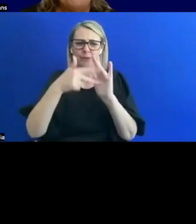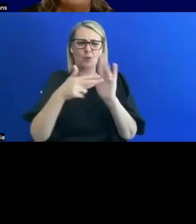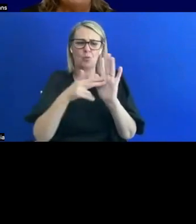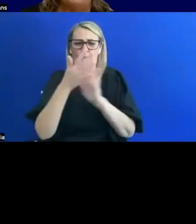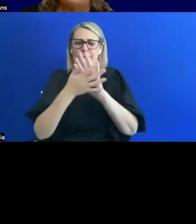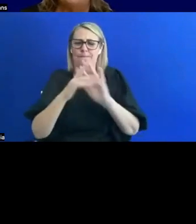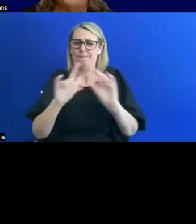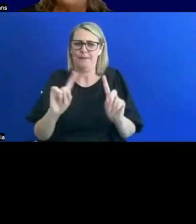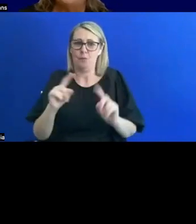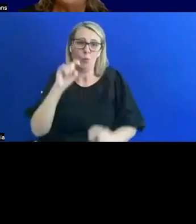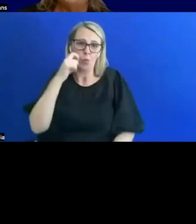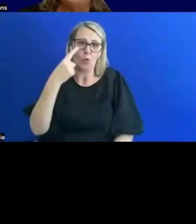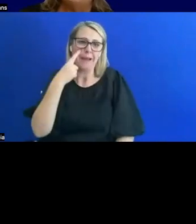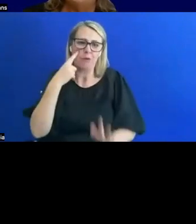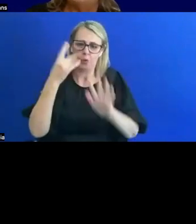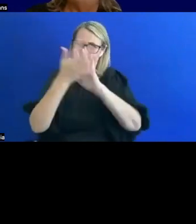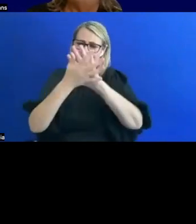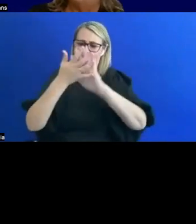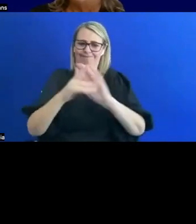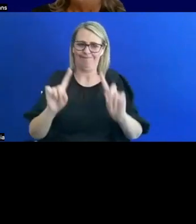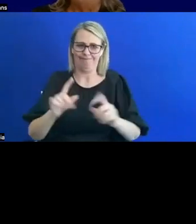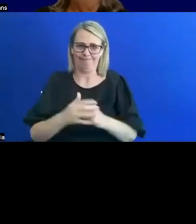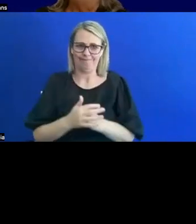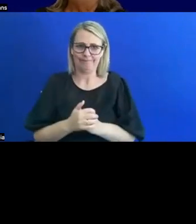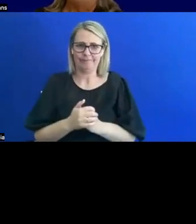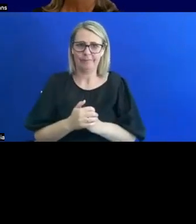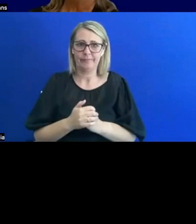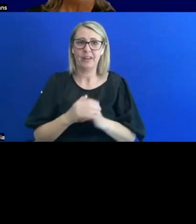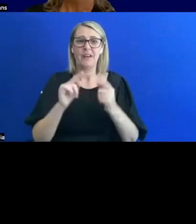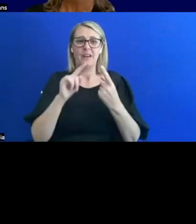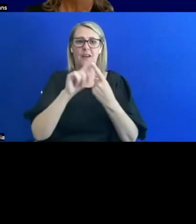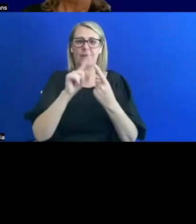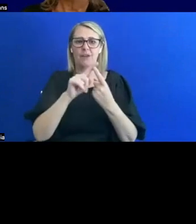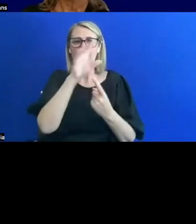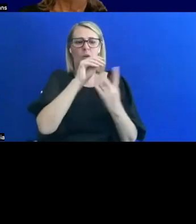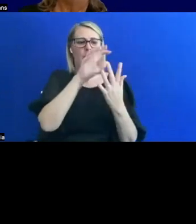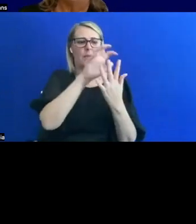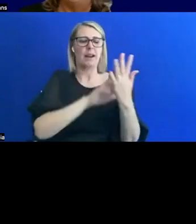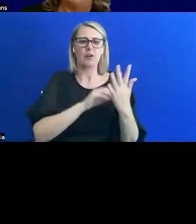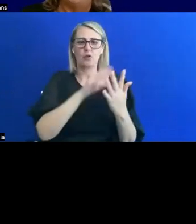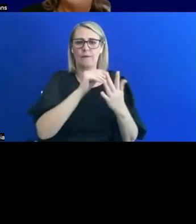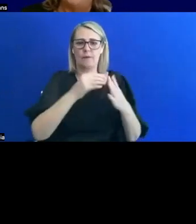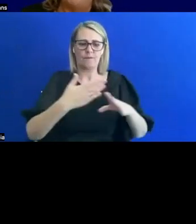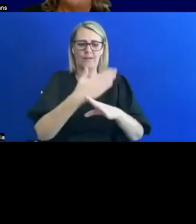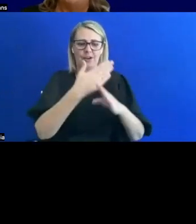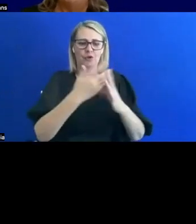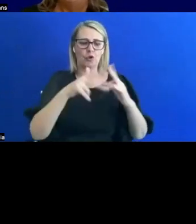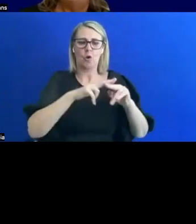some definitions first. The first definition is from an article titled “Functions of Interoception”